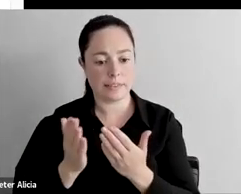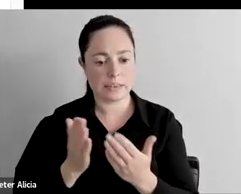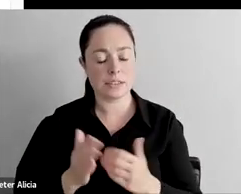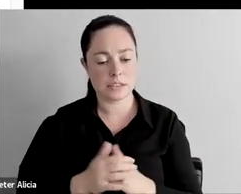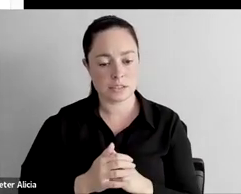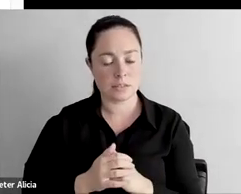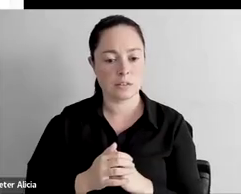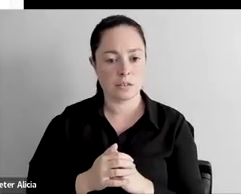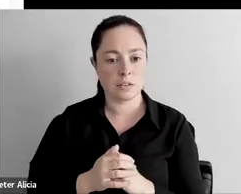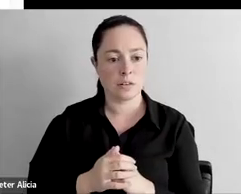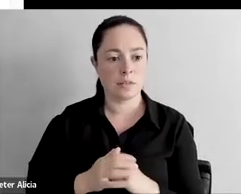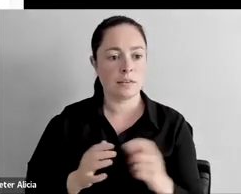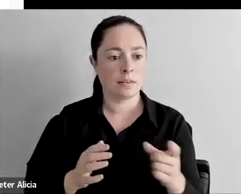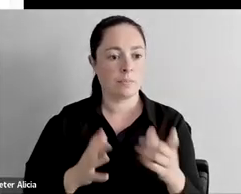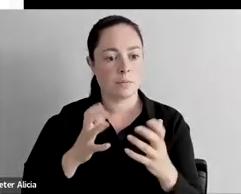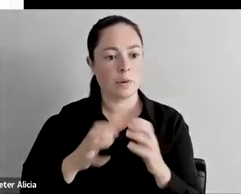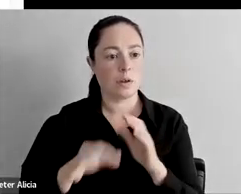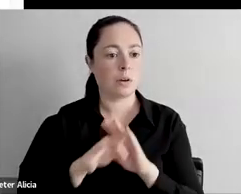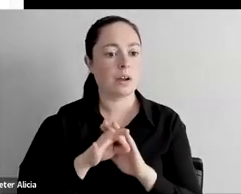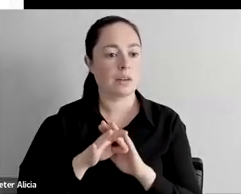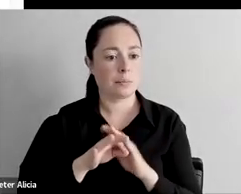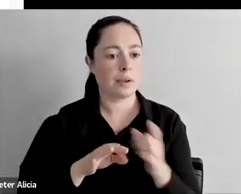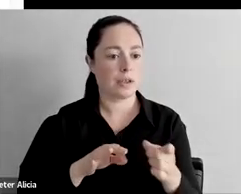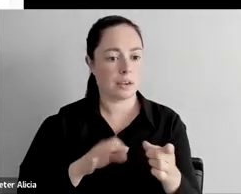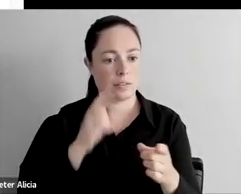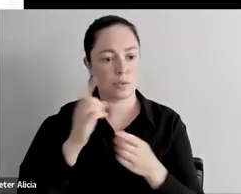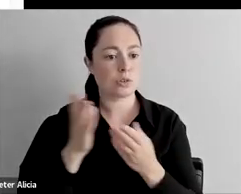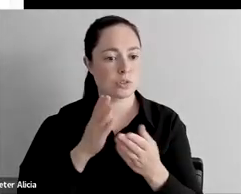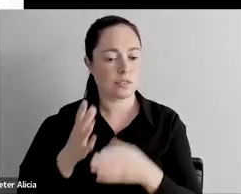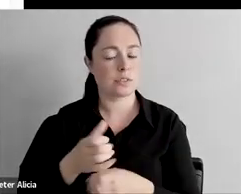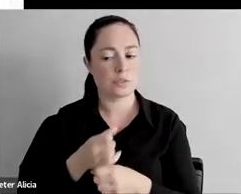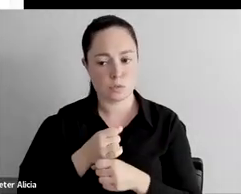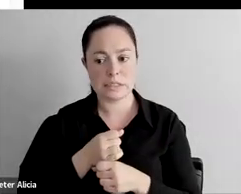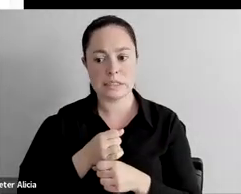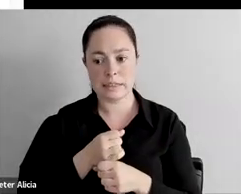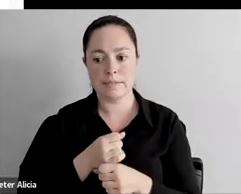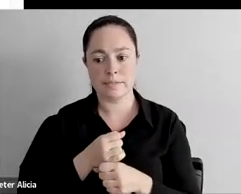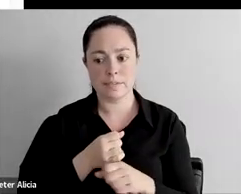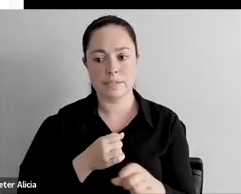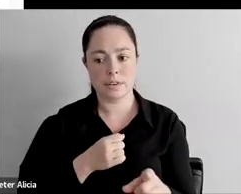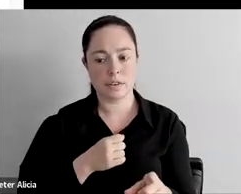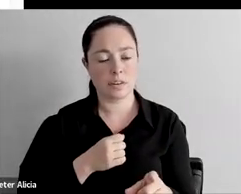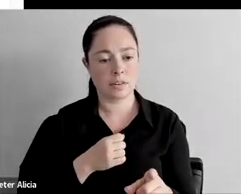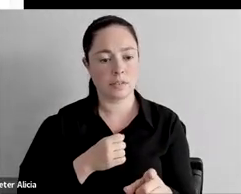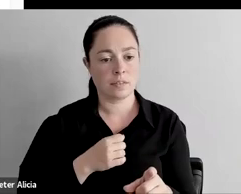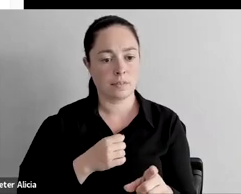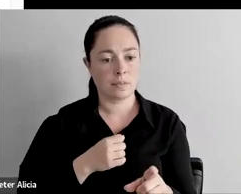we can also select under the services received, which is underneath the state select, we can